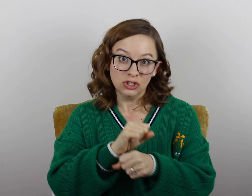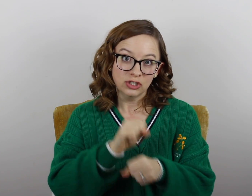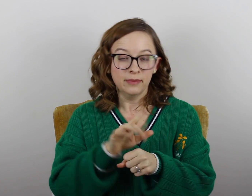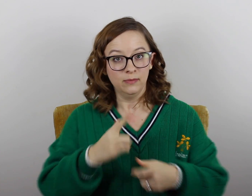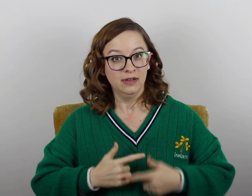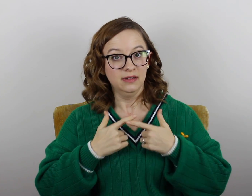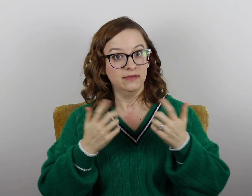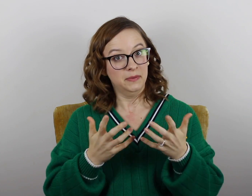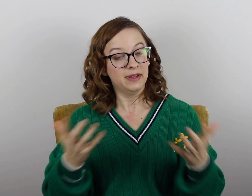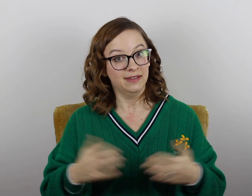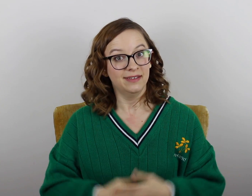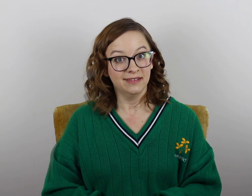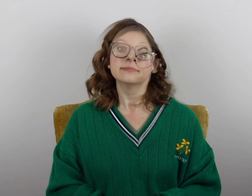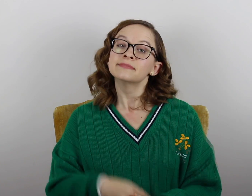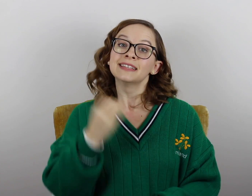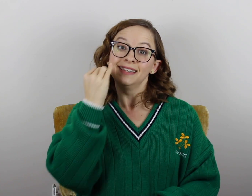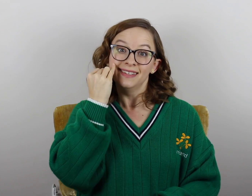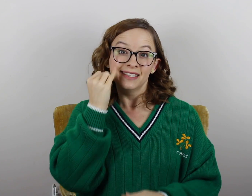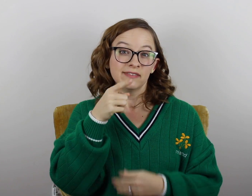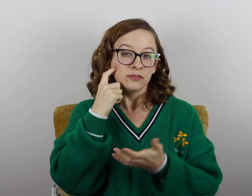which could really impact your work and your life.